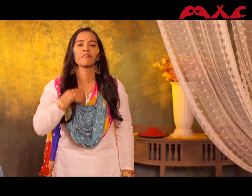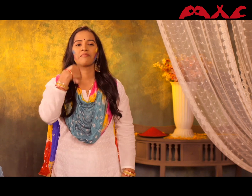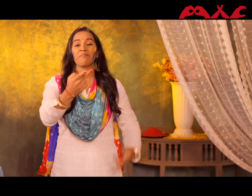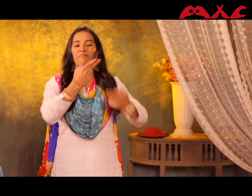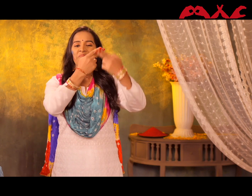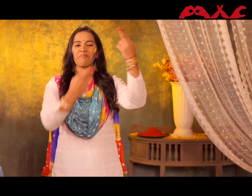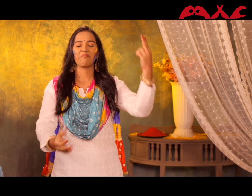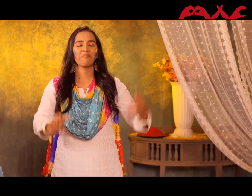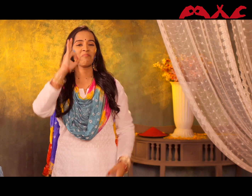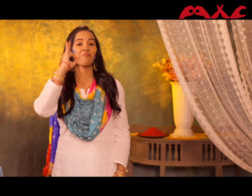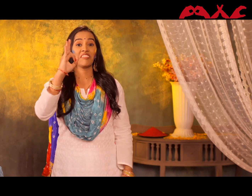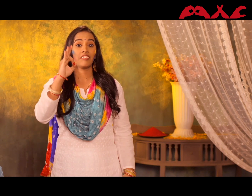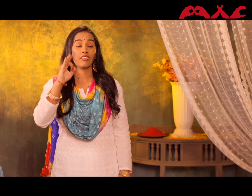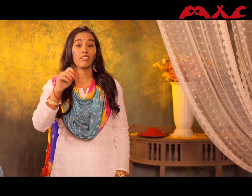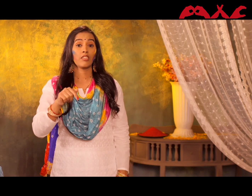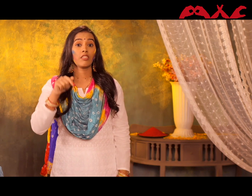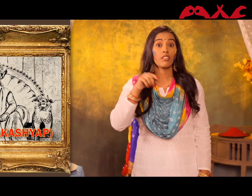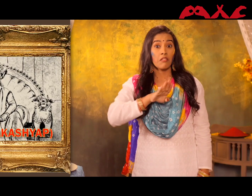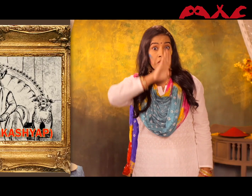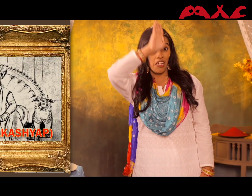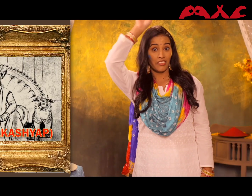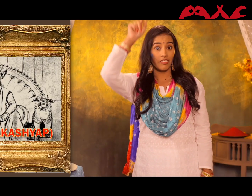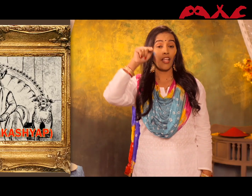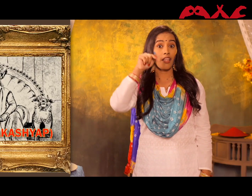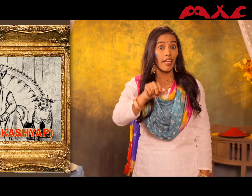Do you know why we do that? Let me you the story behind it.